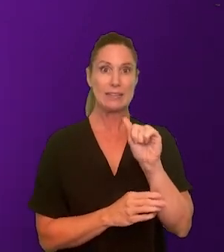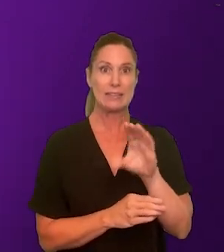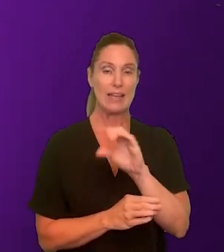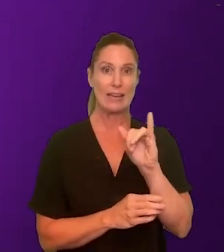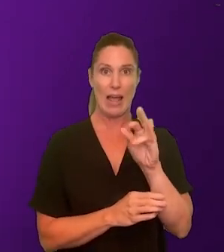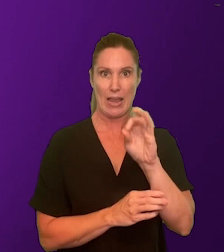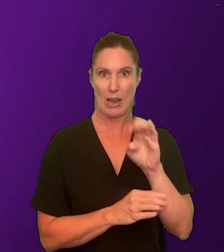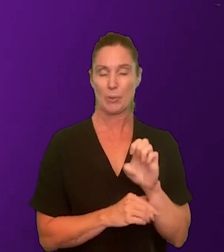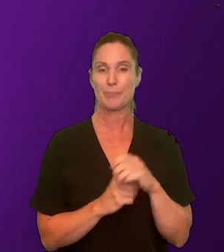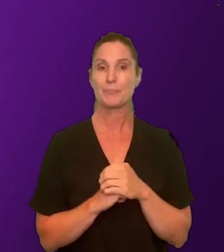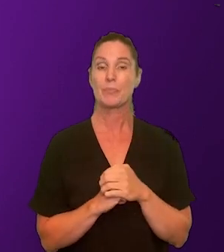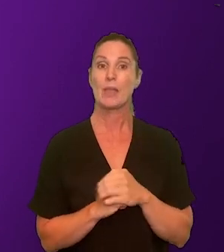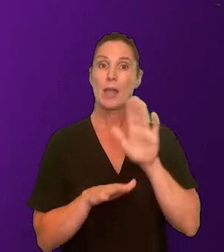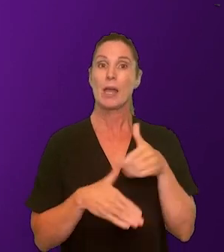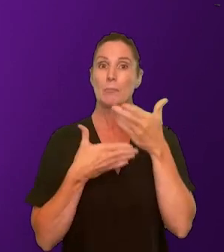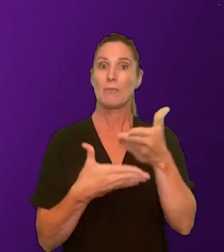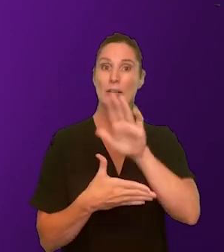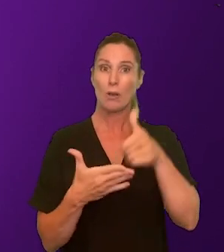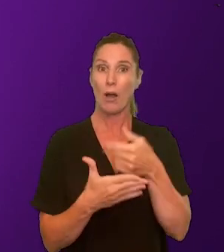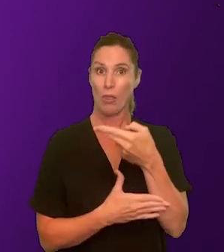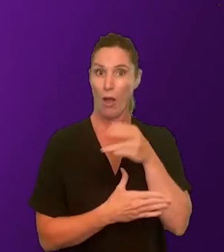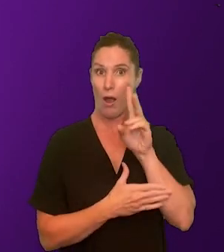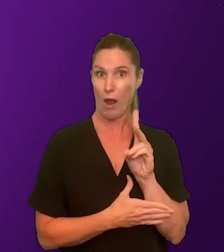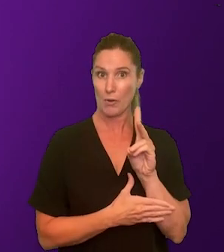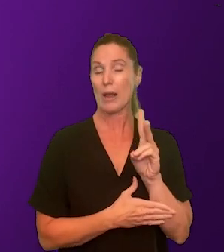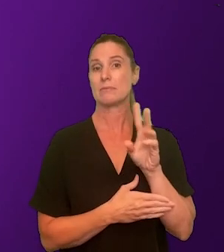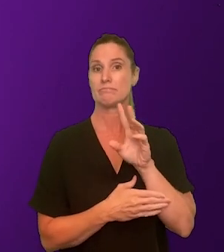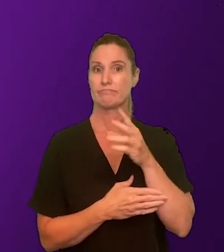Virtetic provides all the hardware, software, training and support